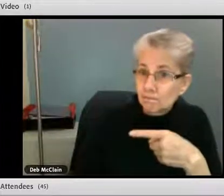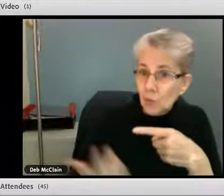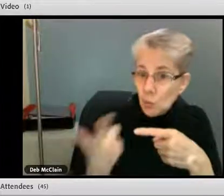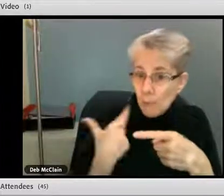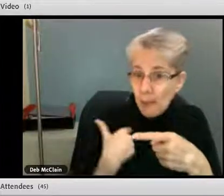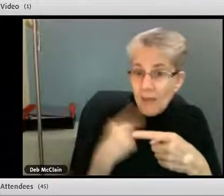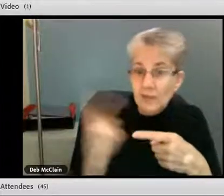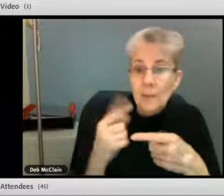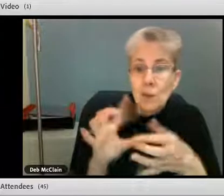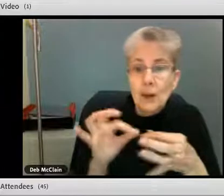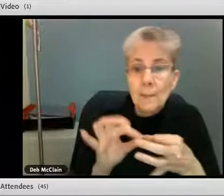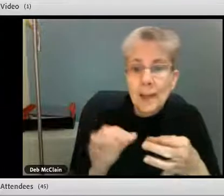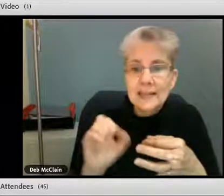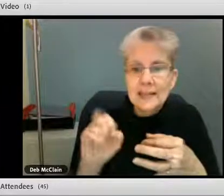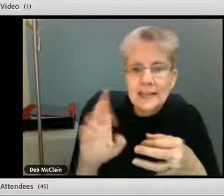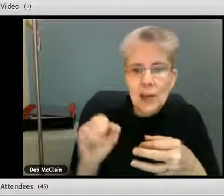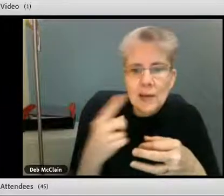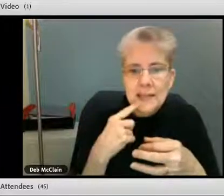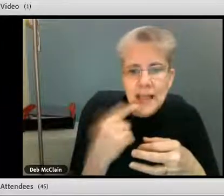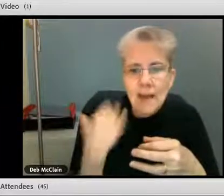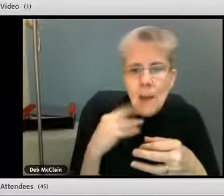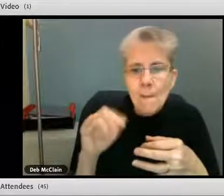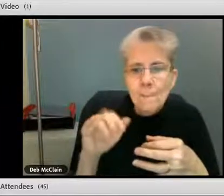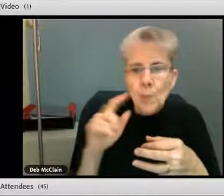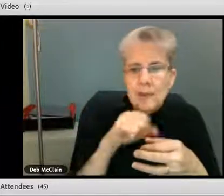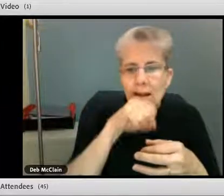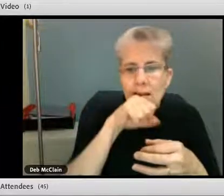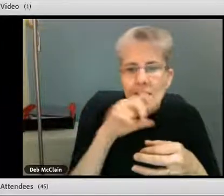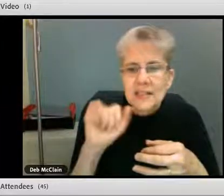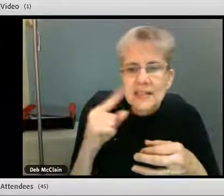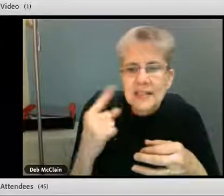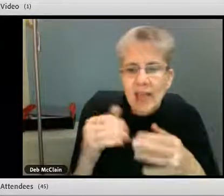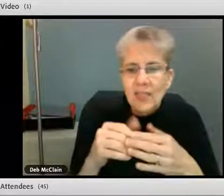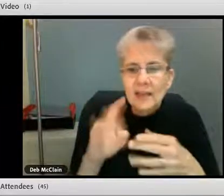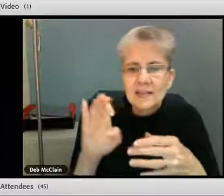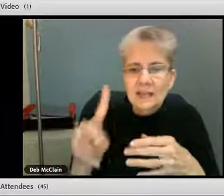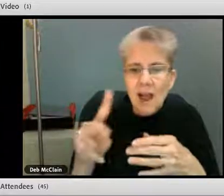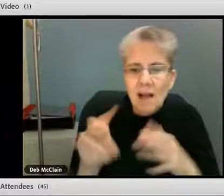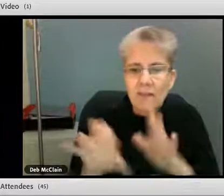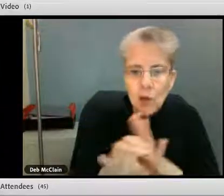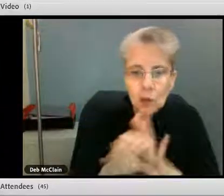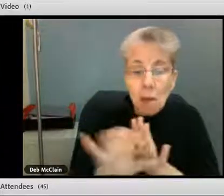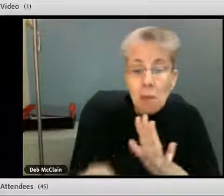Brenda's saying she loves Death to Stock photo.